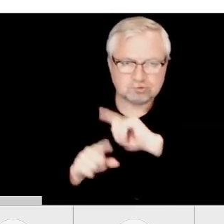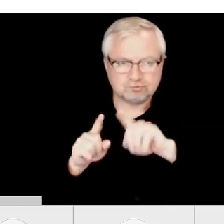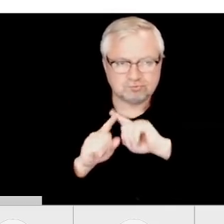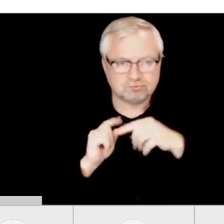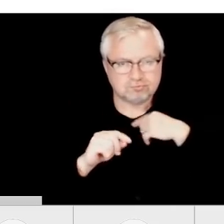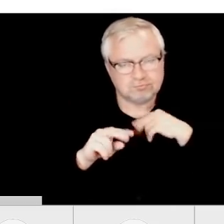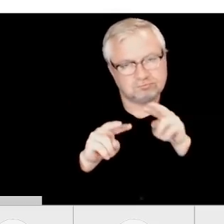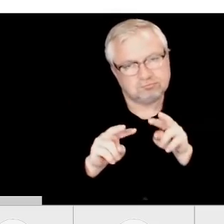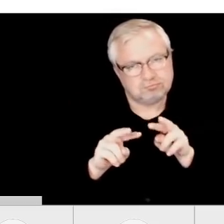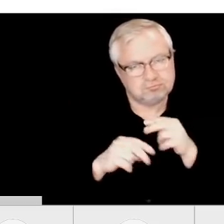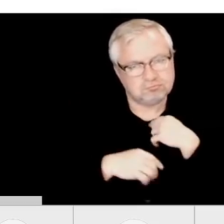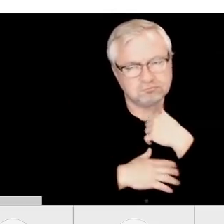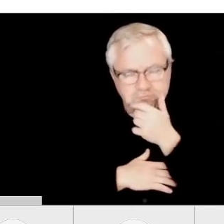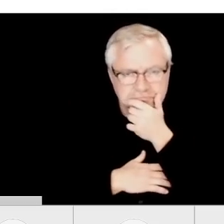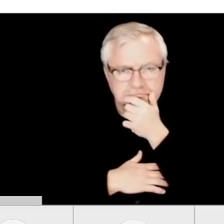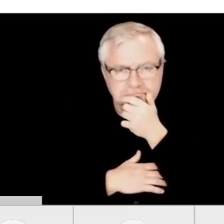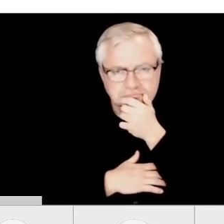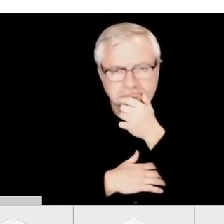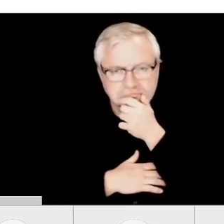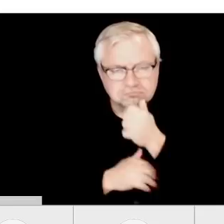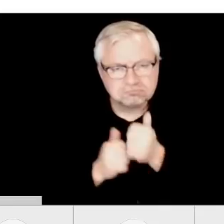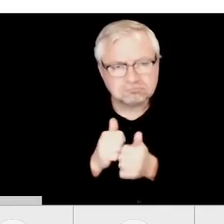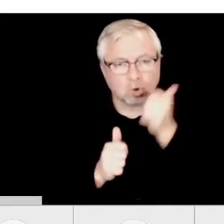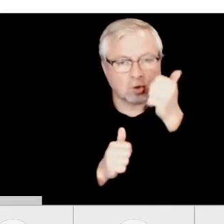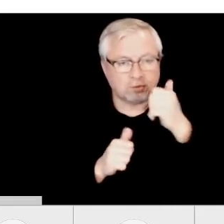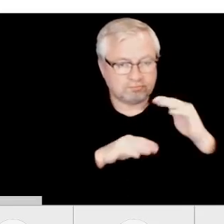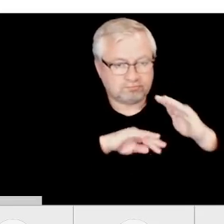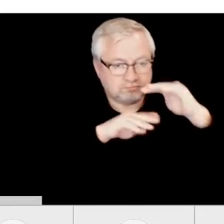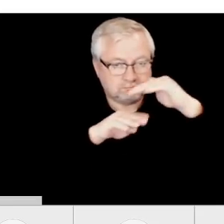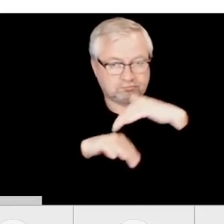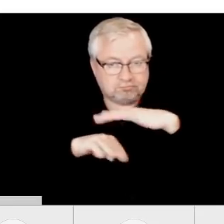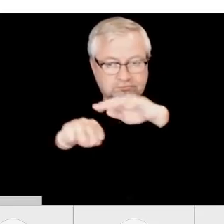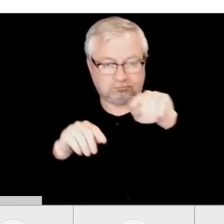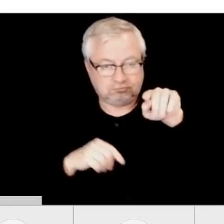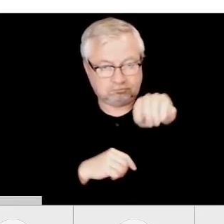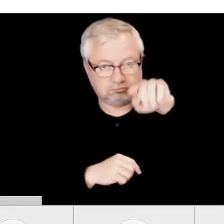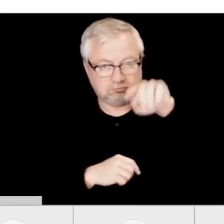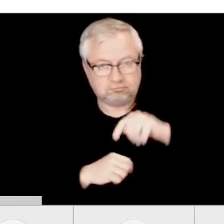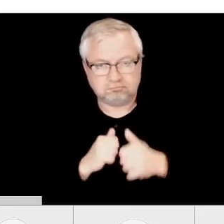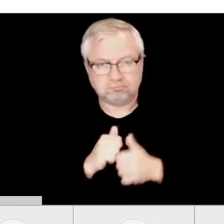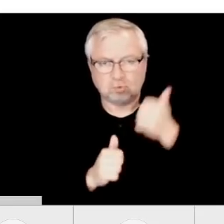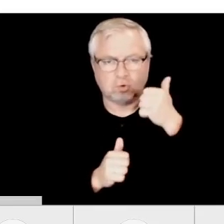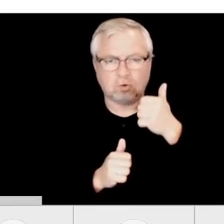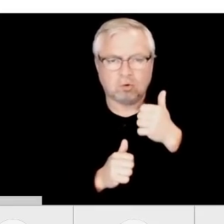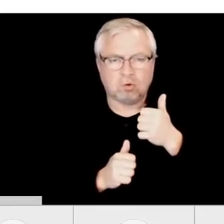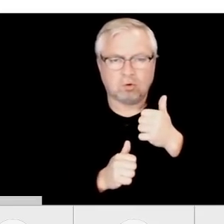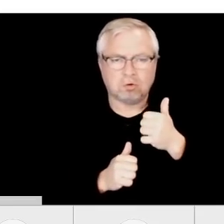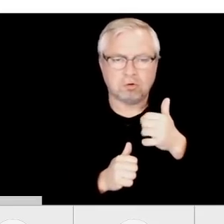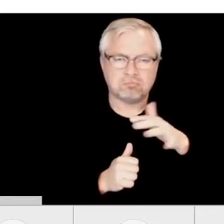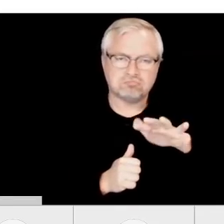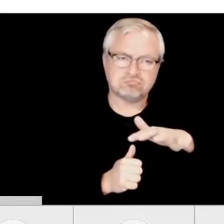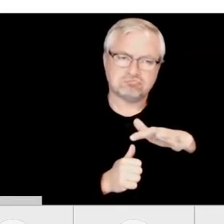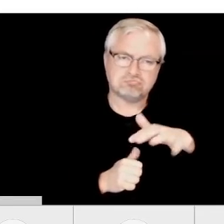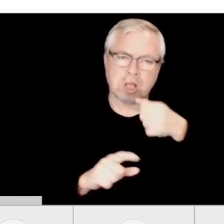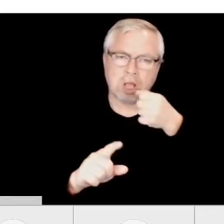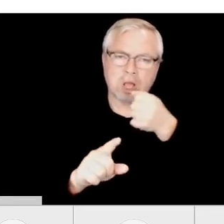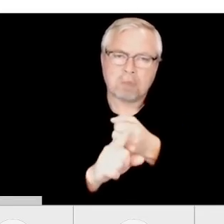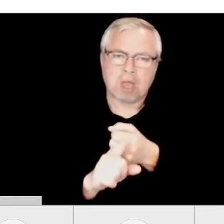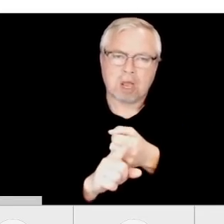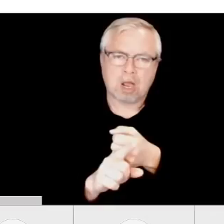the curves seem to show relatively moderate impacts on peak ICU usage on